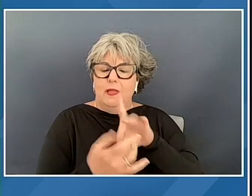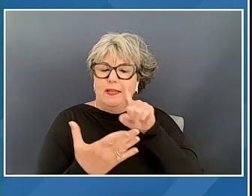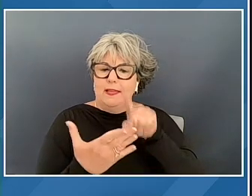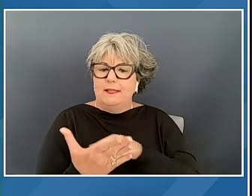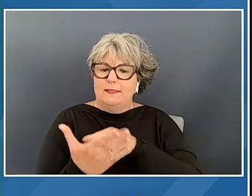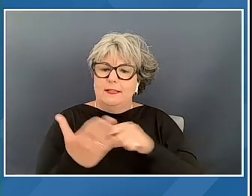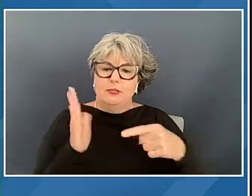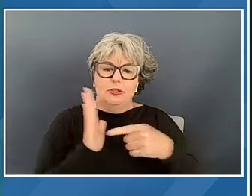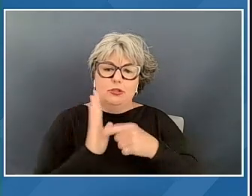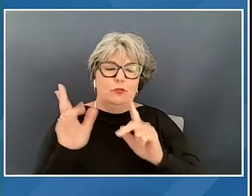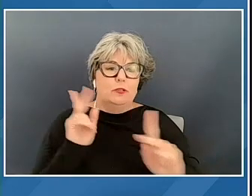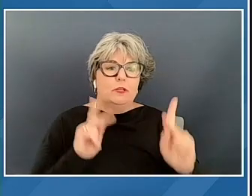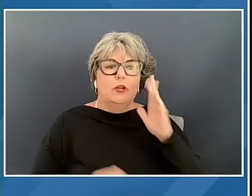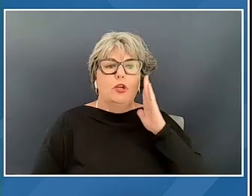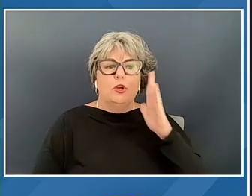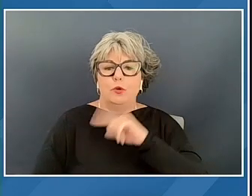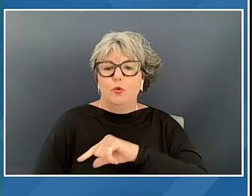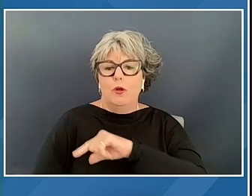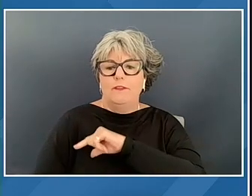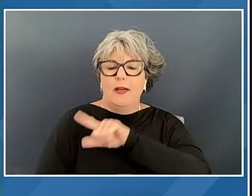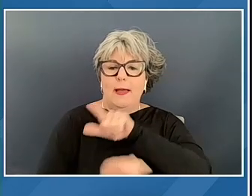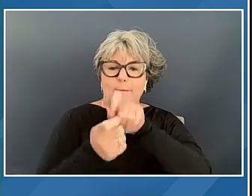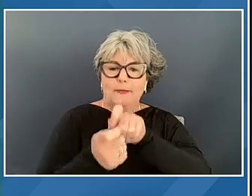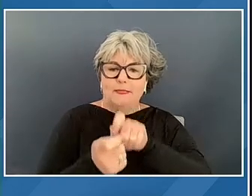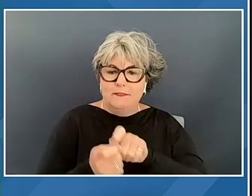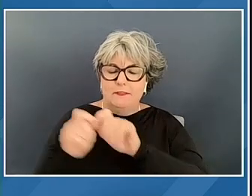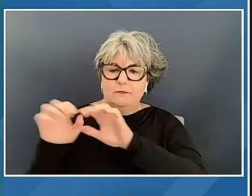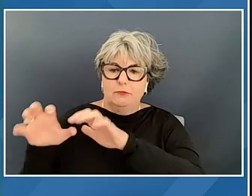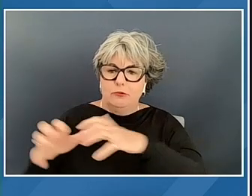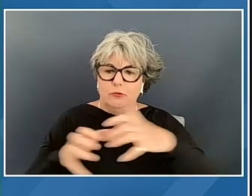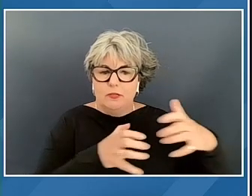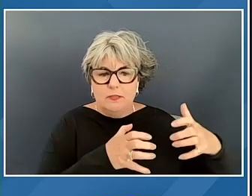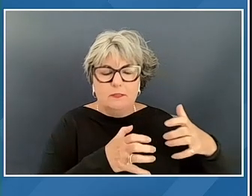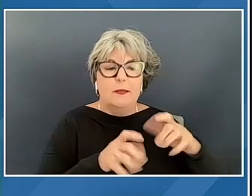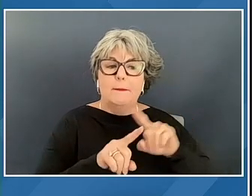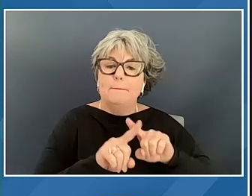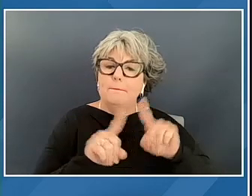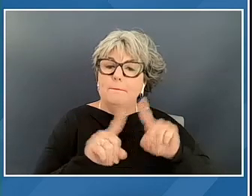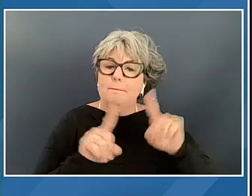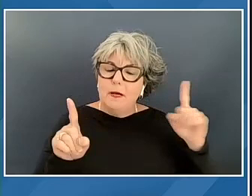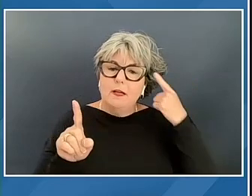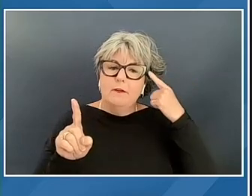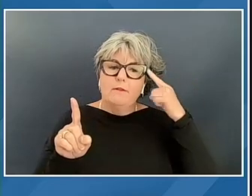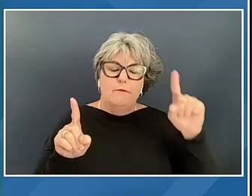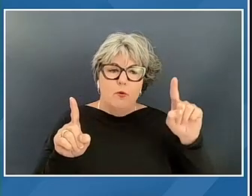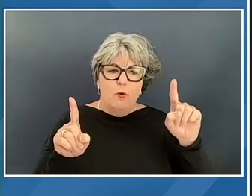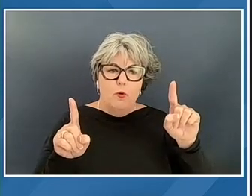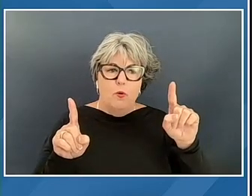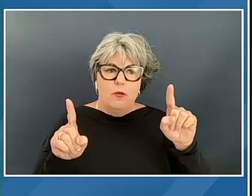would be eligible for specific categories of relief, but for something that was either totally or partially outside of